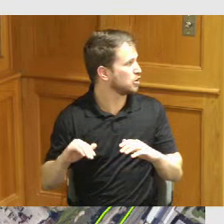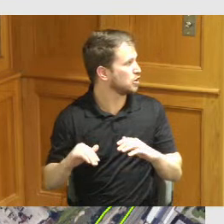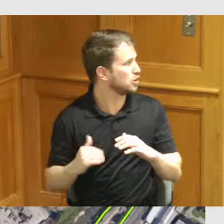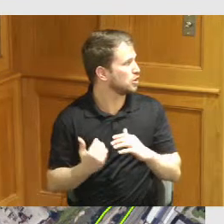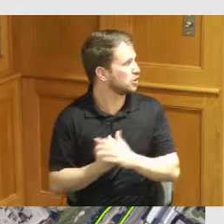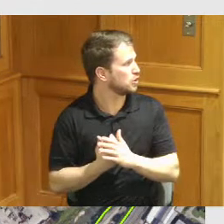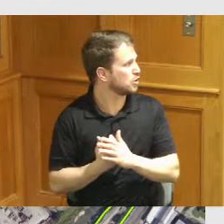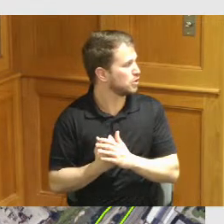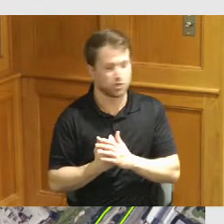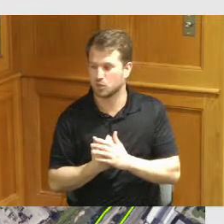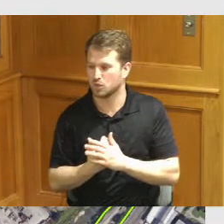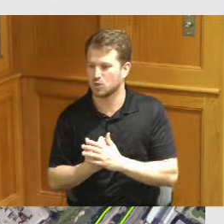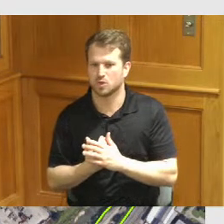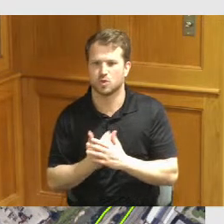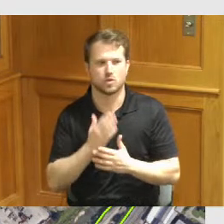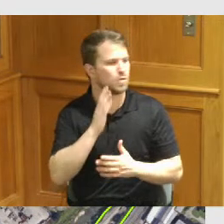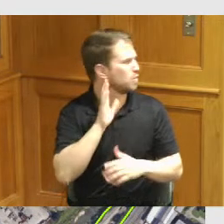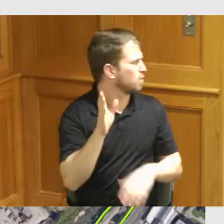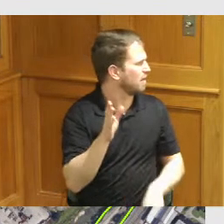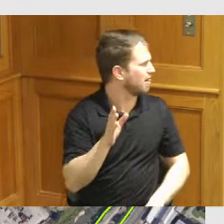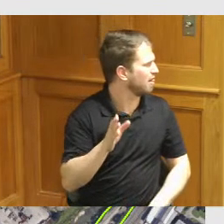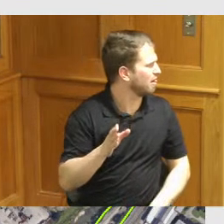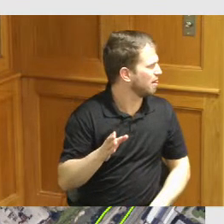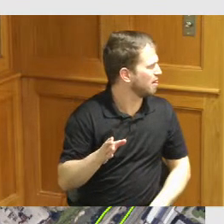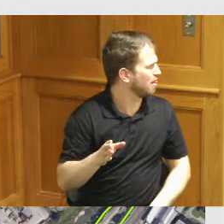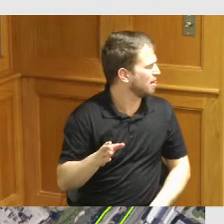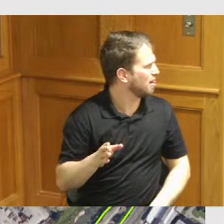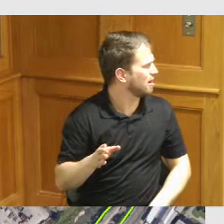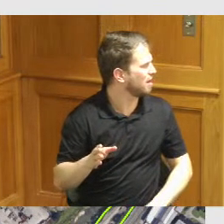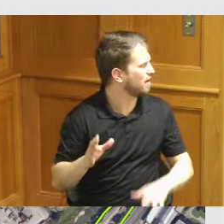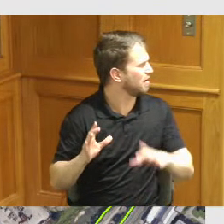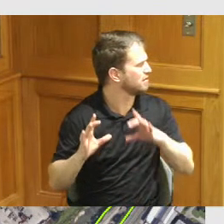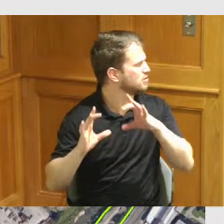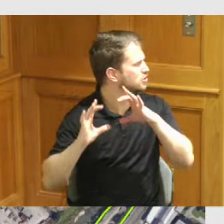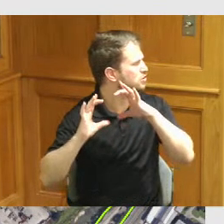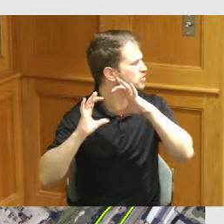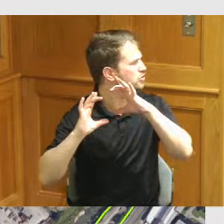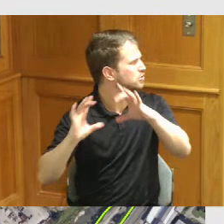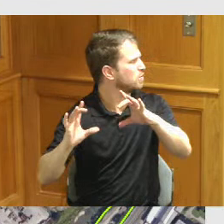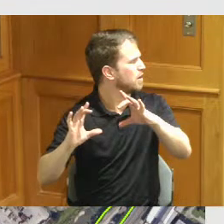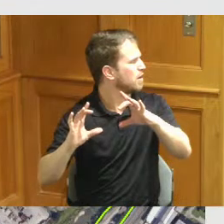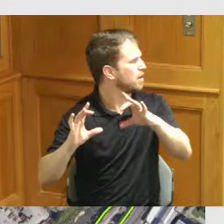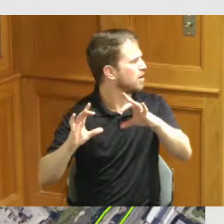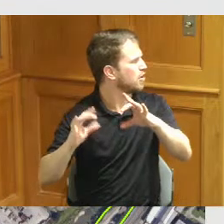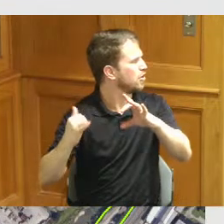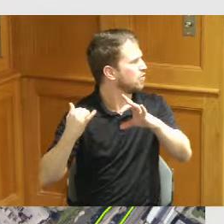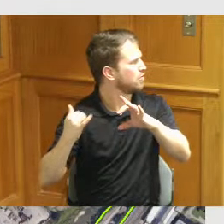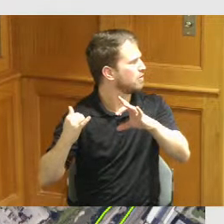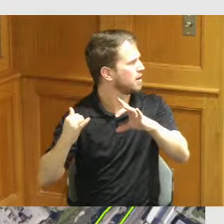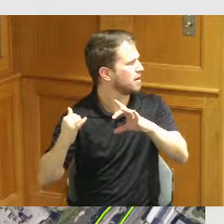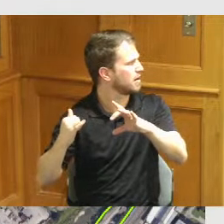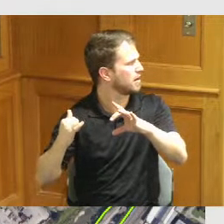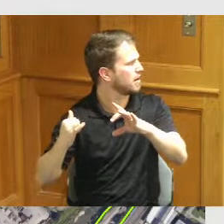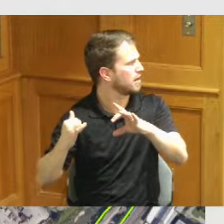oh okay okay that's helpful thank you and I just want to thank